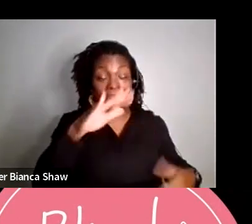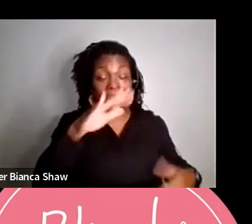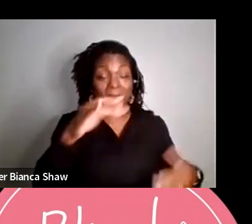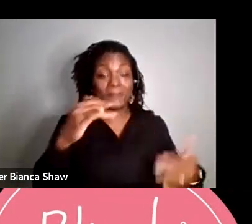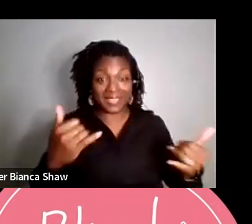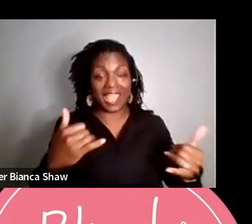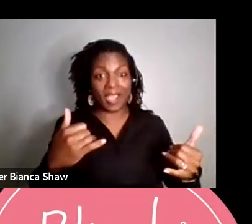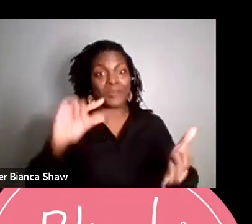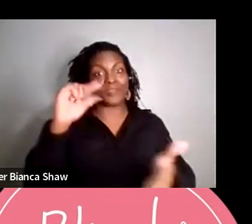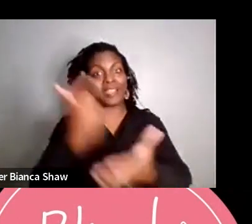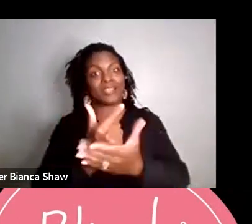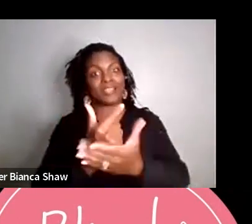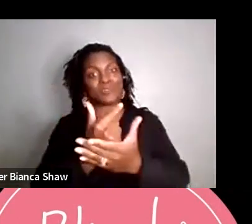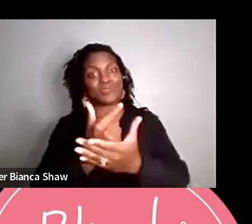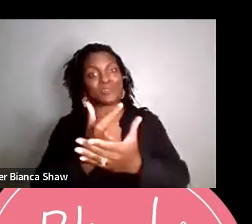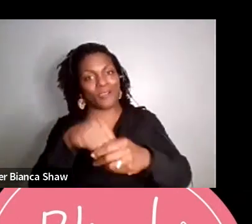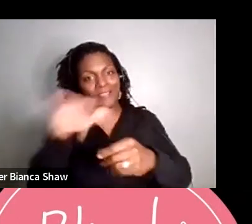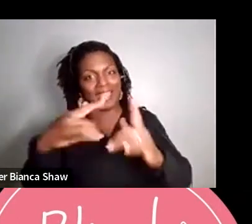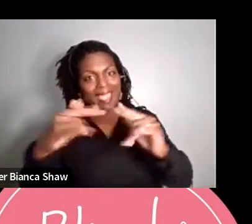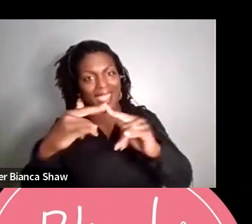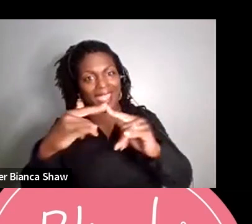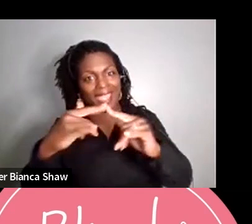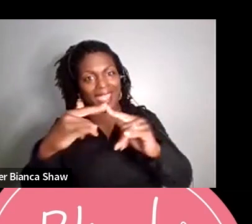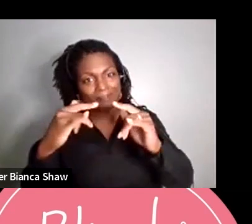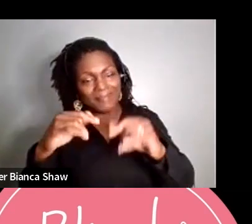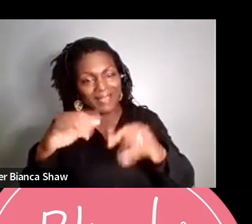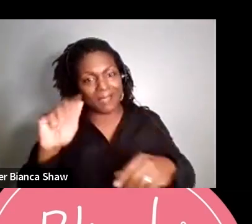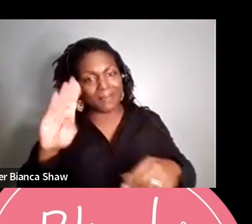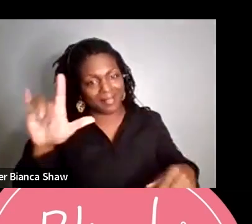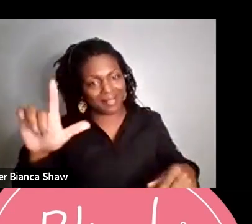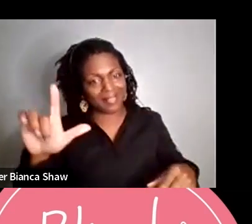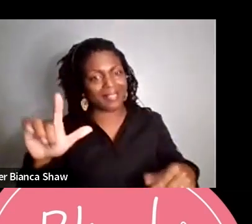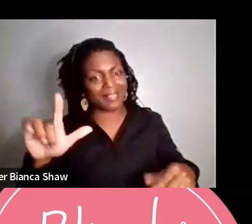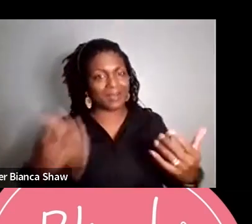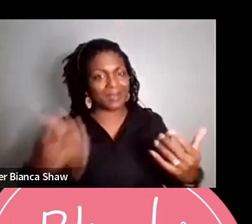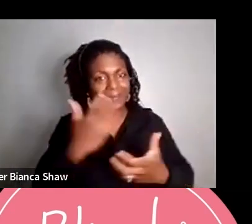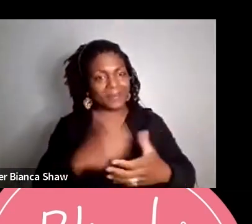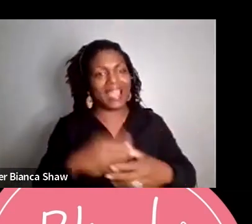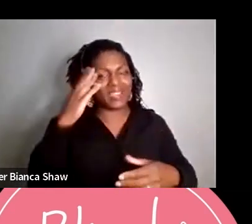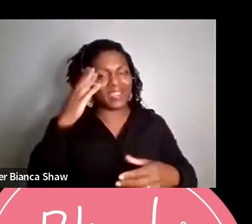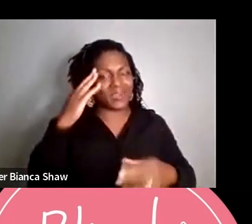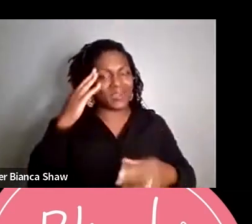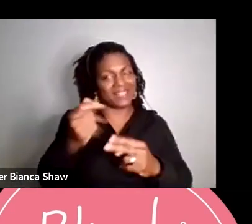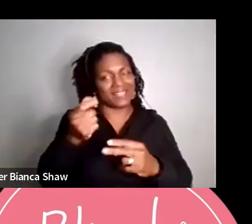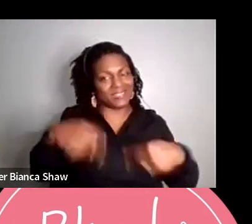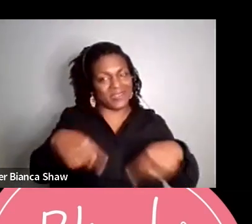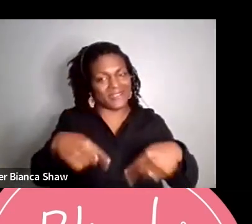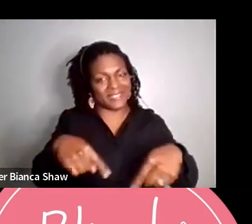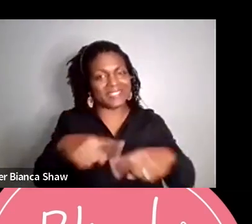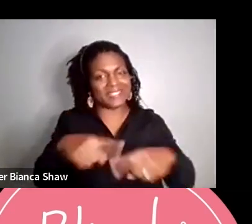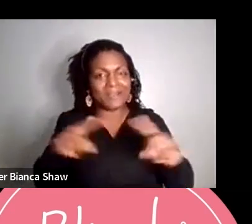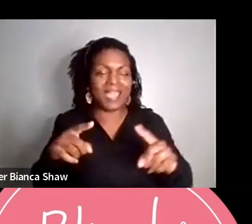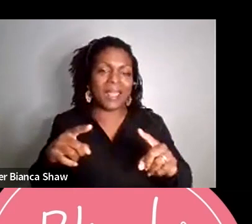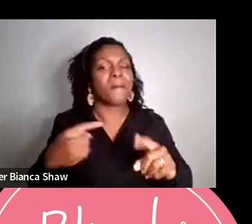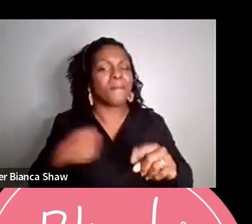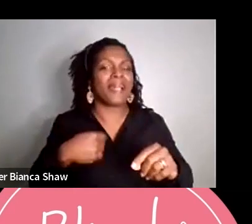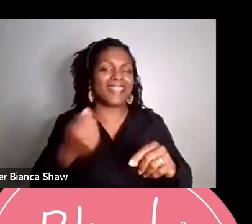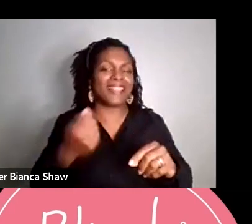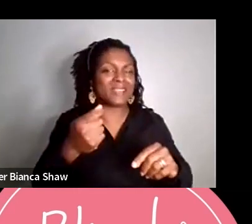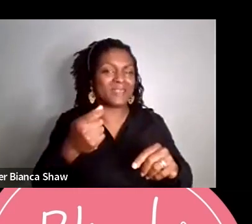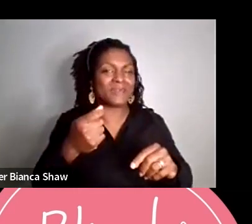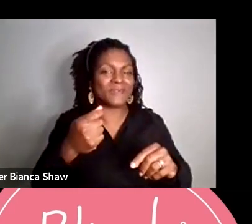Once they graduated to become part of a camp table so it's pretty amazing, and I know a couple of them on here a little bit nervous, and i'm just so incredibly proud of them cause I know it takes a lot of courage.